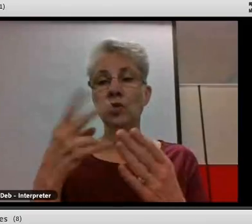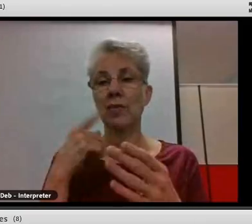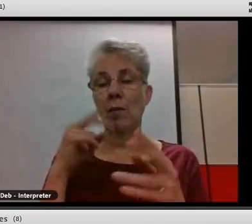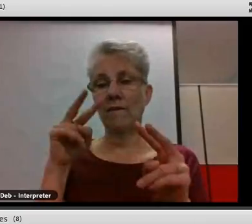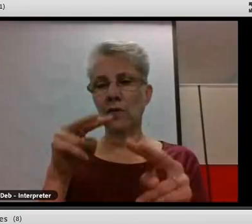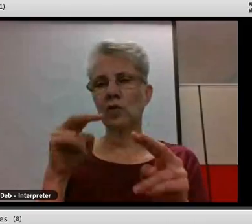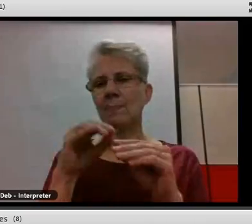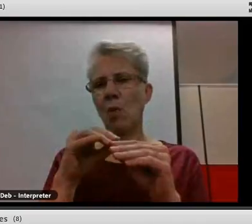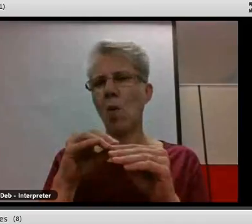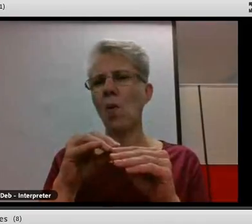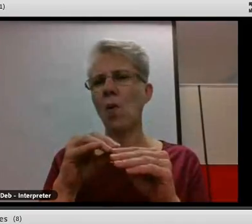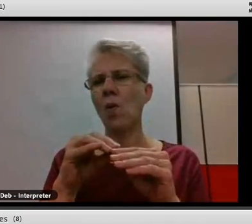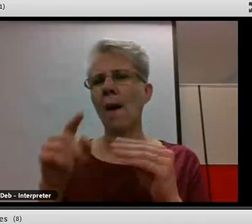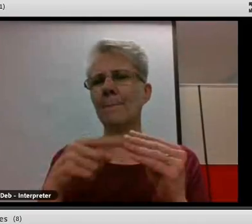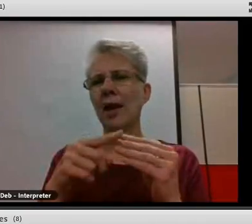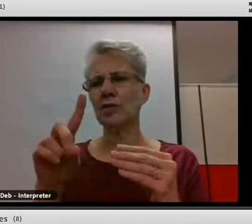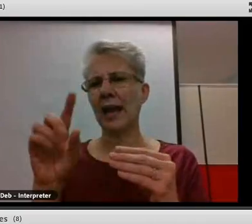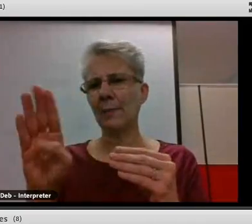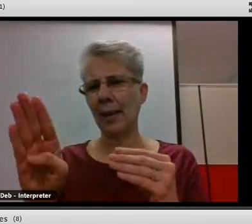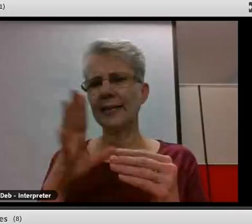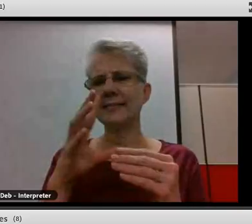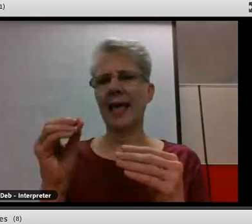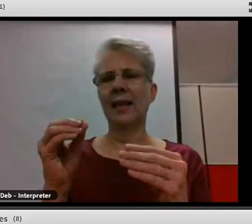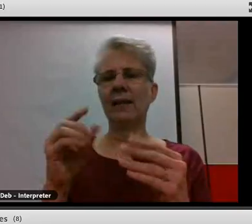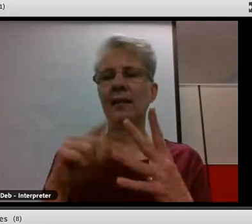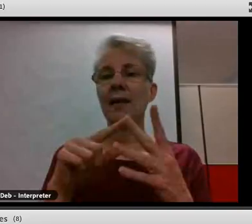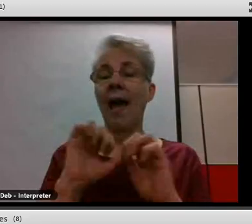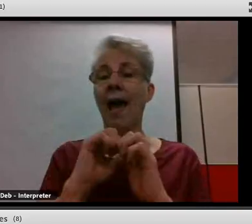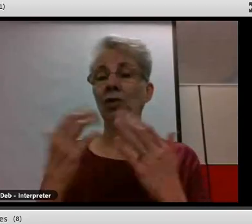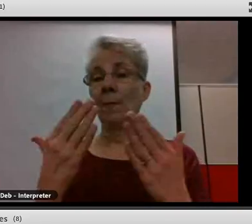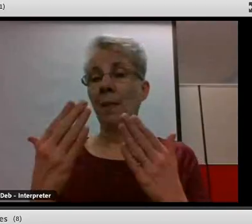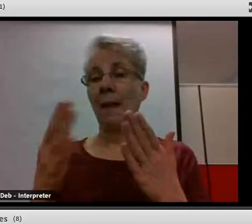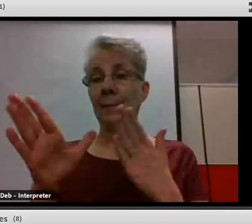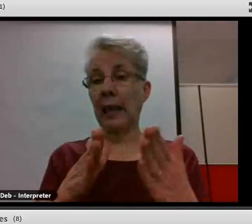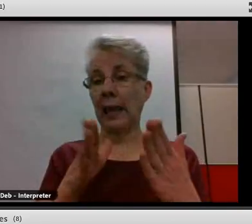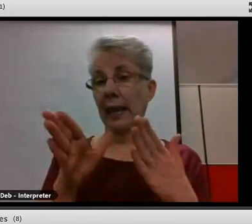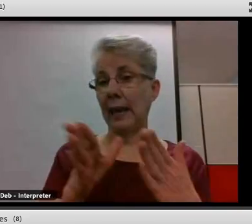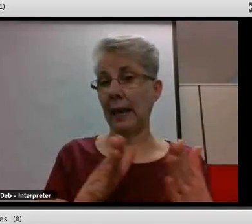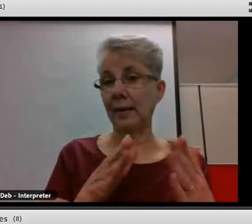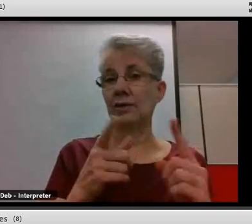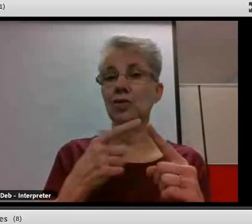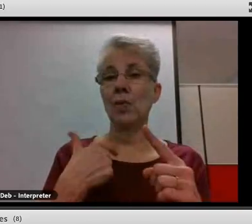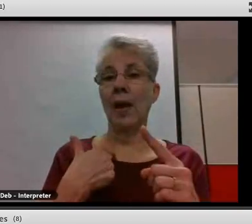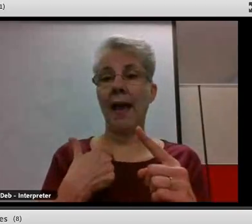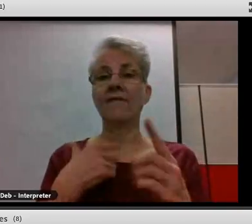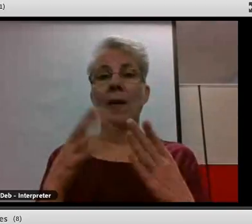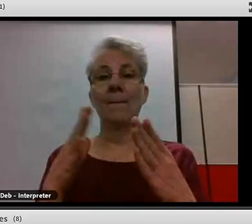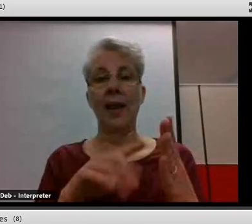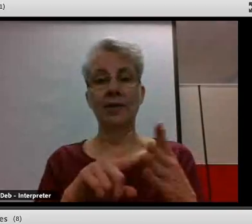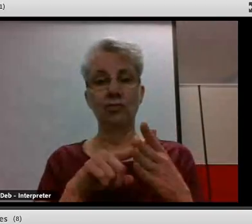Before I do that, though, there is -- And this is something you can go back to. There is a before and after demonstration.